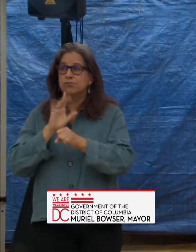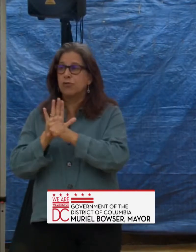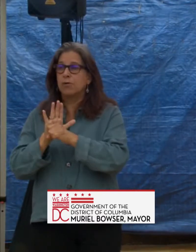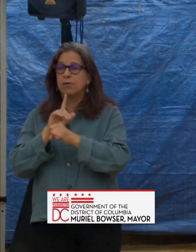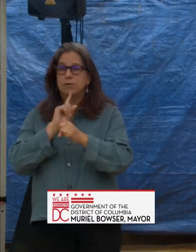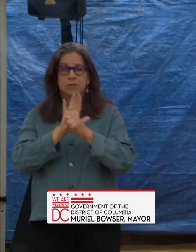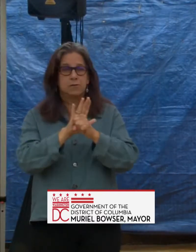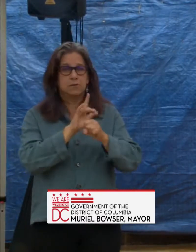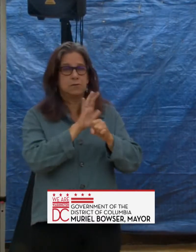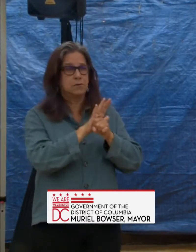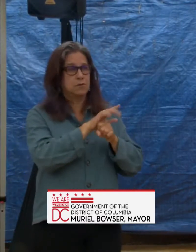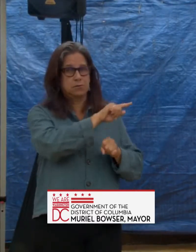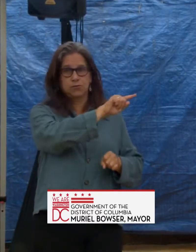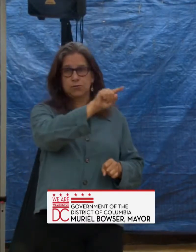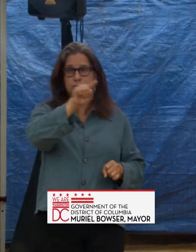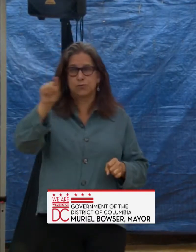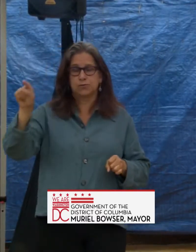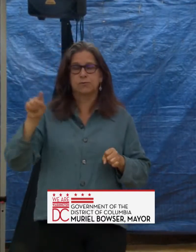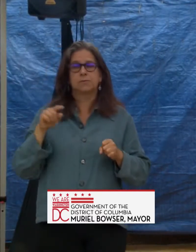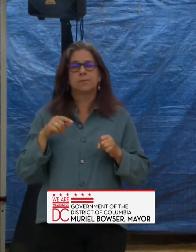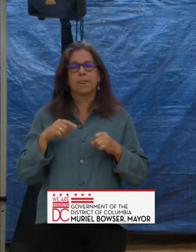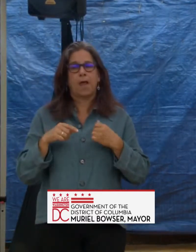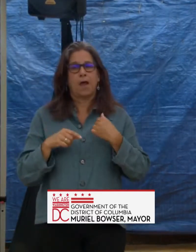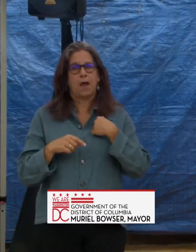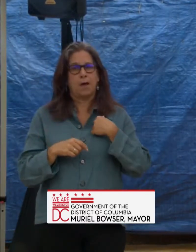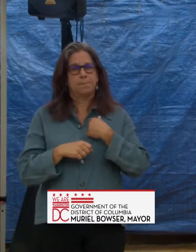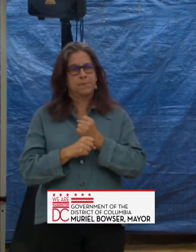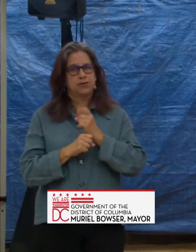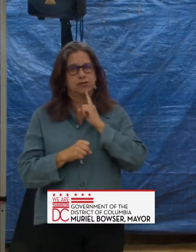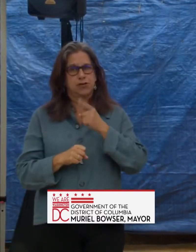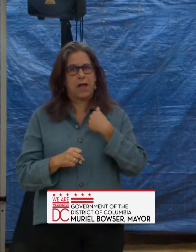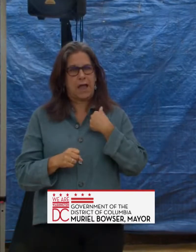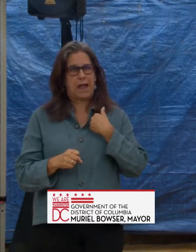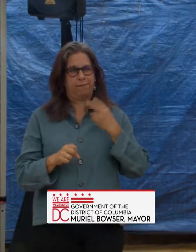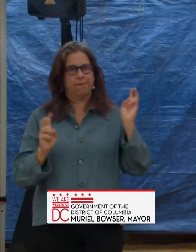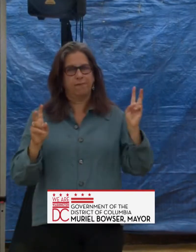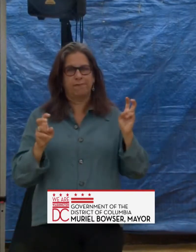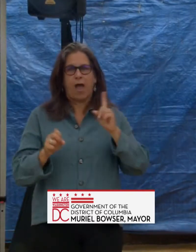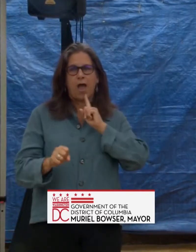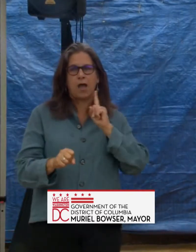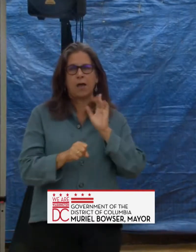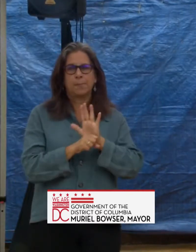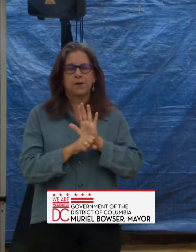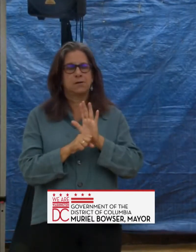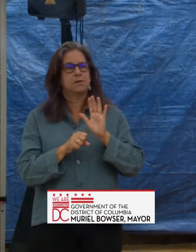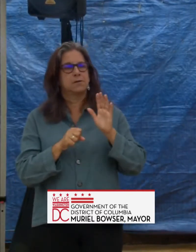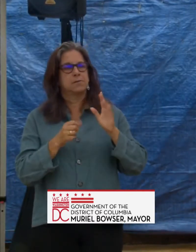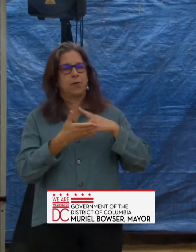REAL COMMITMENT IN THIS CITY TO MAKE HOMELESSNESS NONRECURRING,